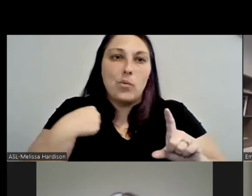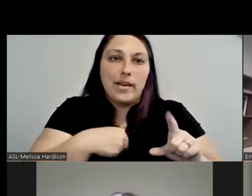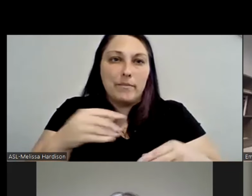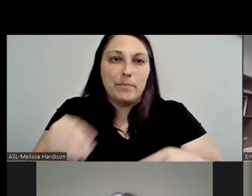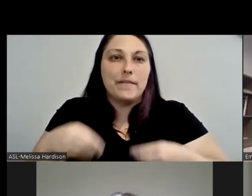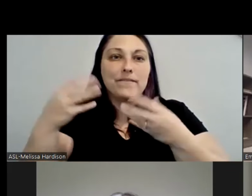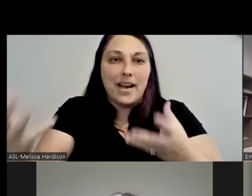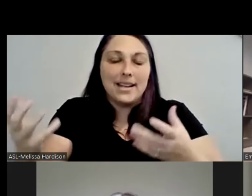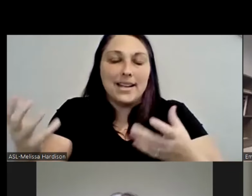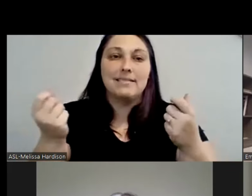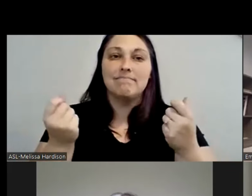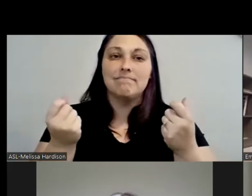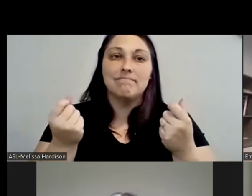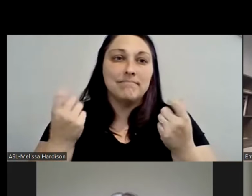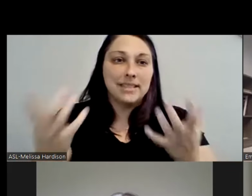the Q&A future in the Zoom app dashboard to ask questions.